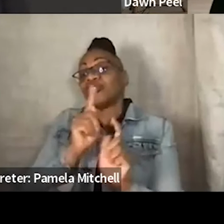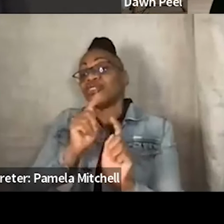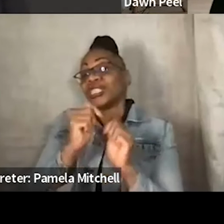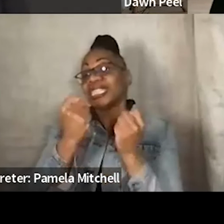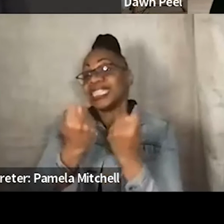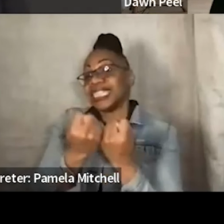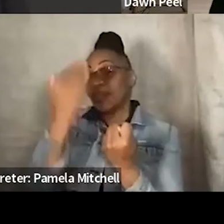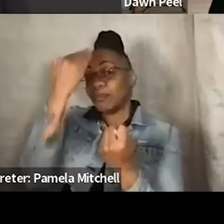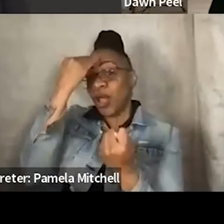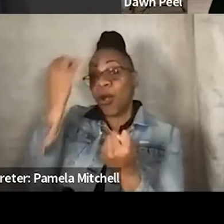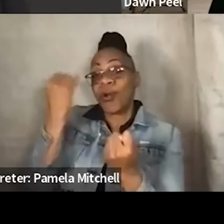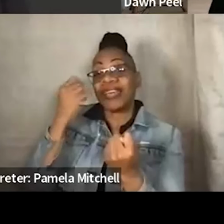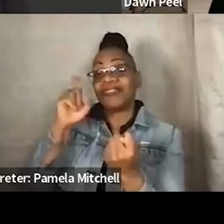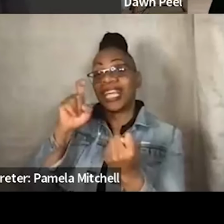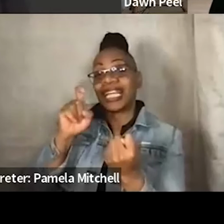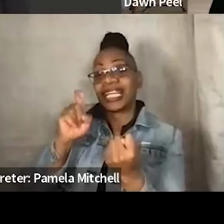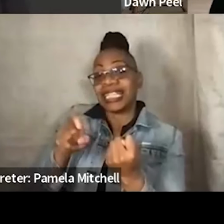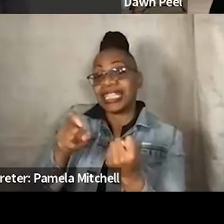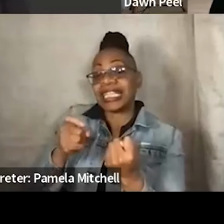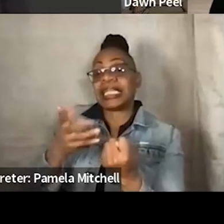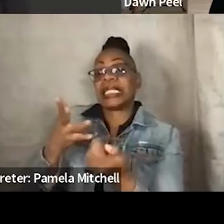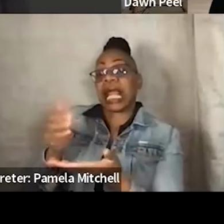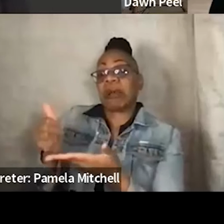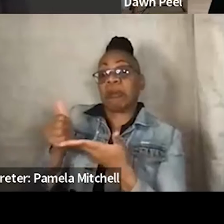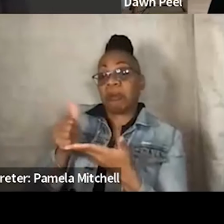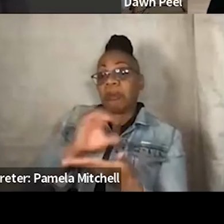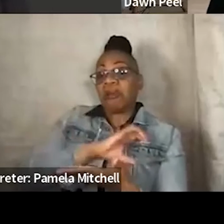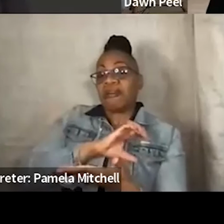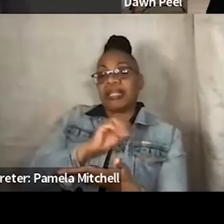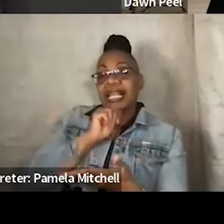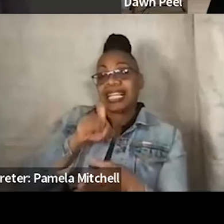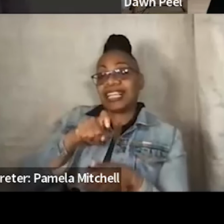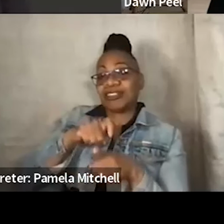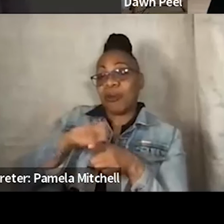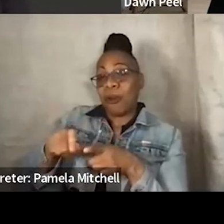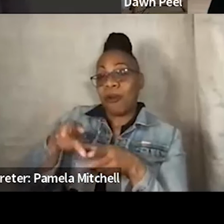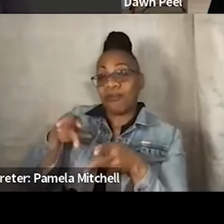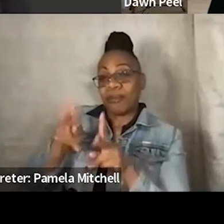if they ever need assistance from law enforcement, they don't have to call and get permission from the call center.